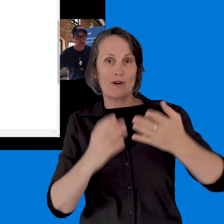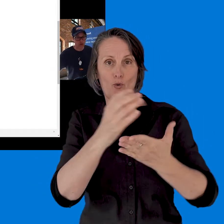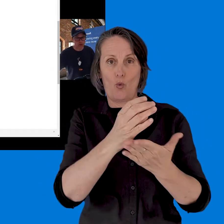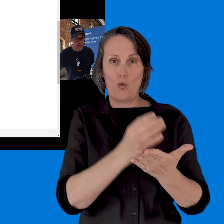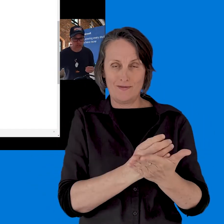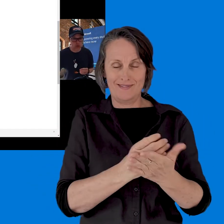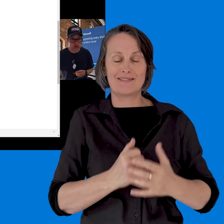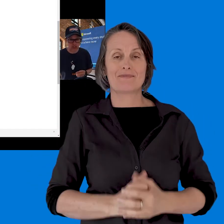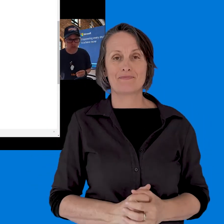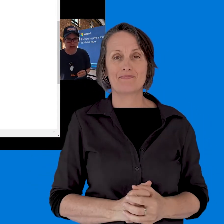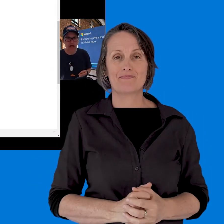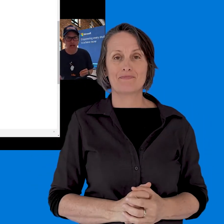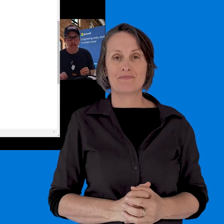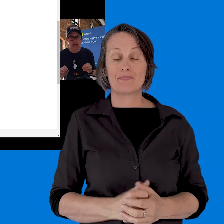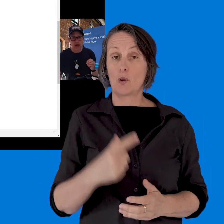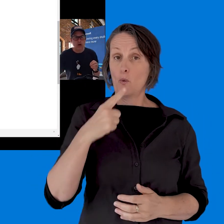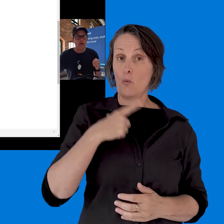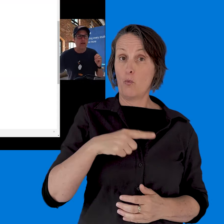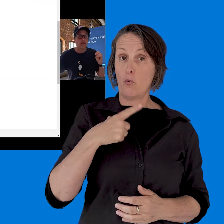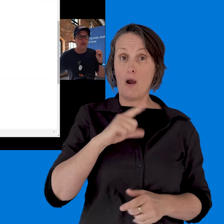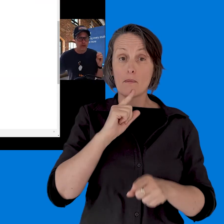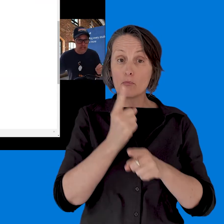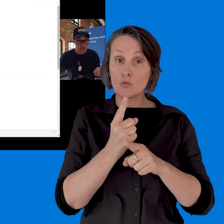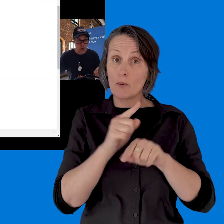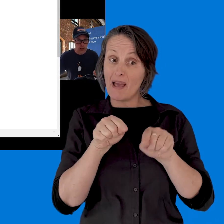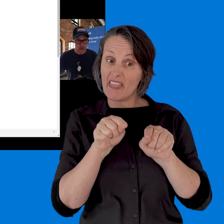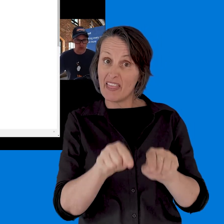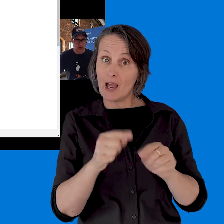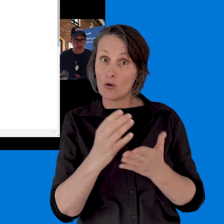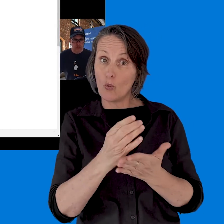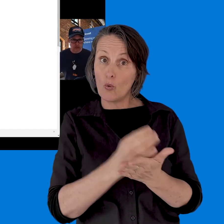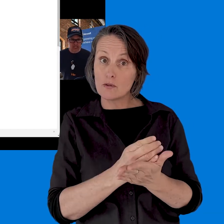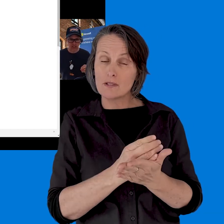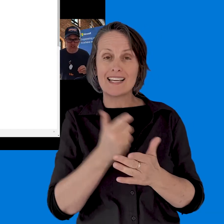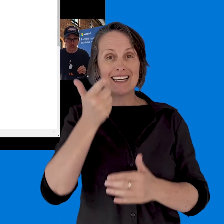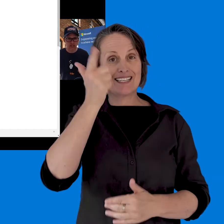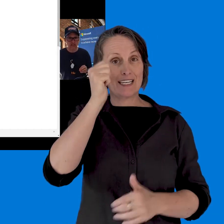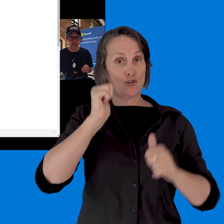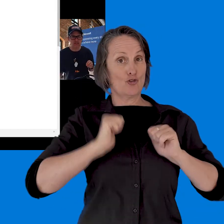and we've got three courses on that. Now, the reason why I'm drawing your attention to these is